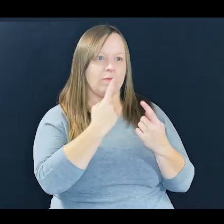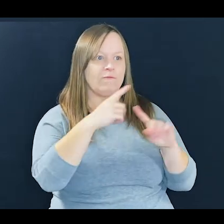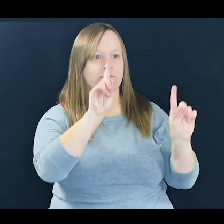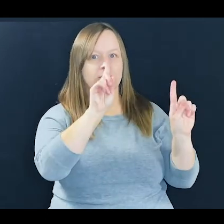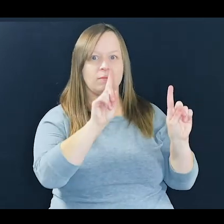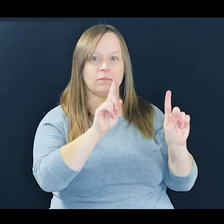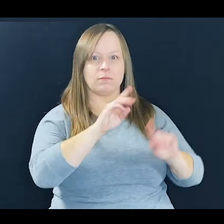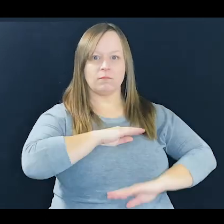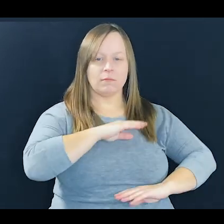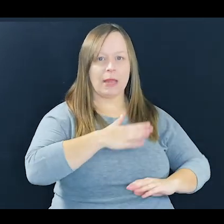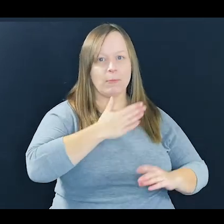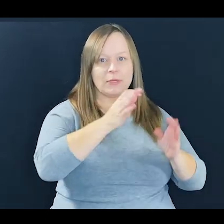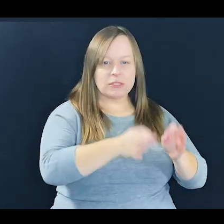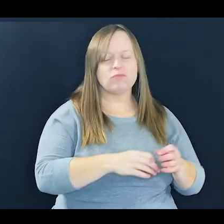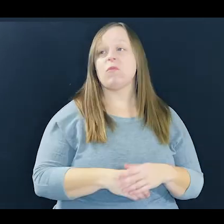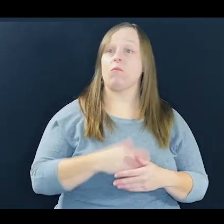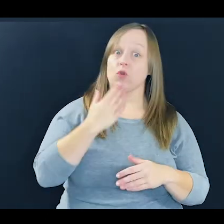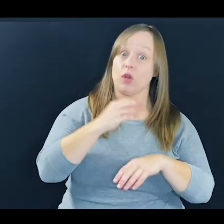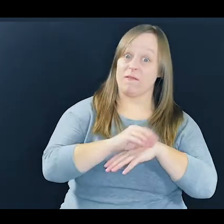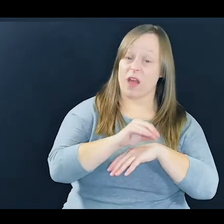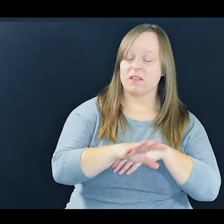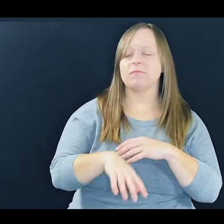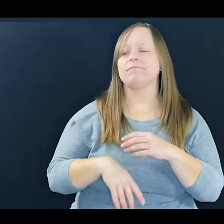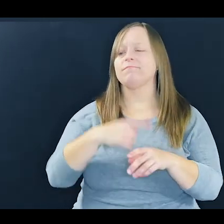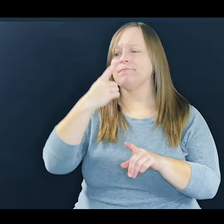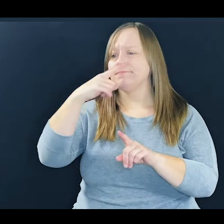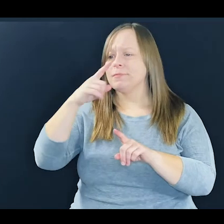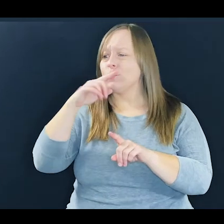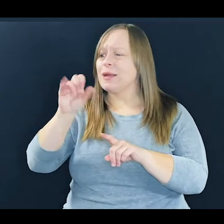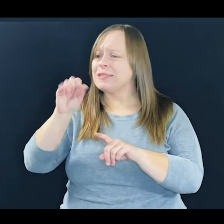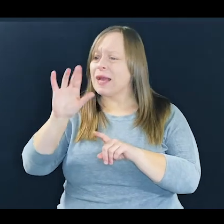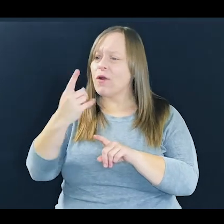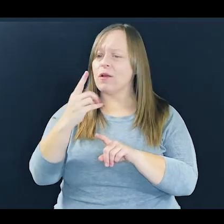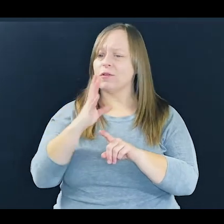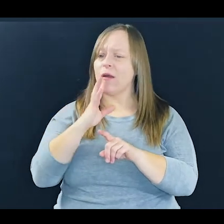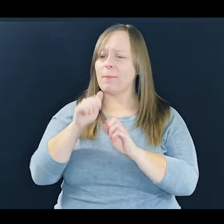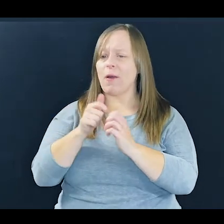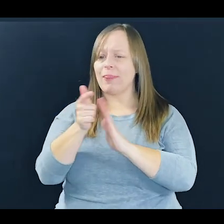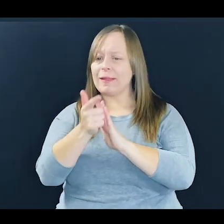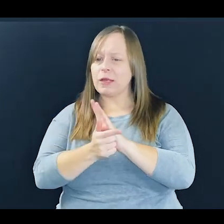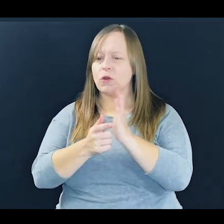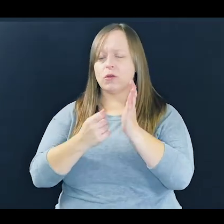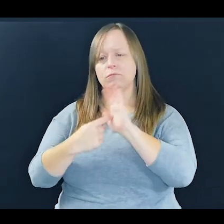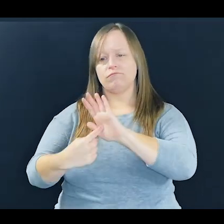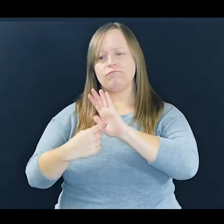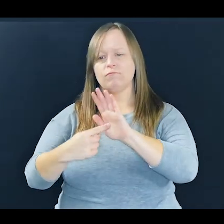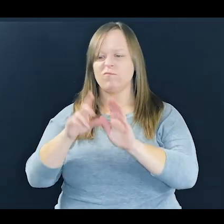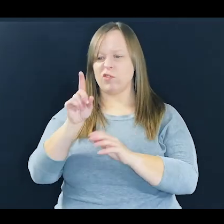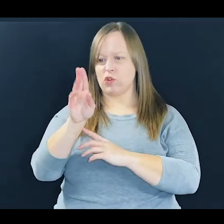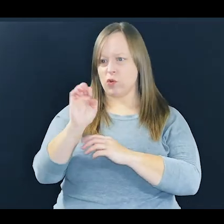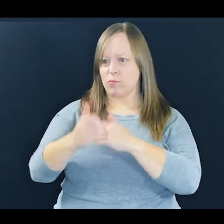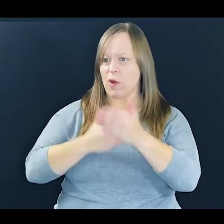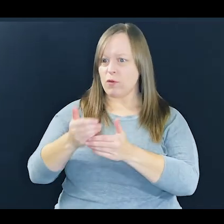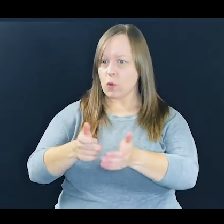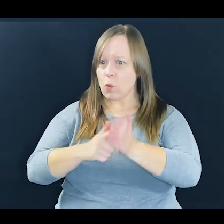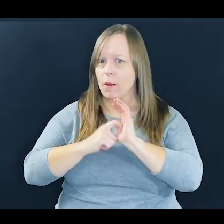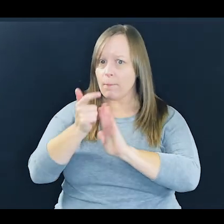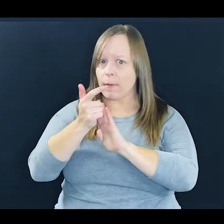Also really good advice. And Sarah, talk to us about having legal representation at due process. Is that something that's required,